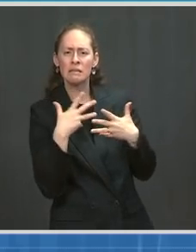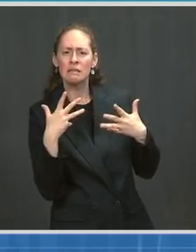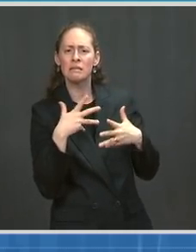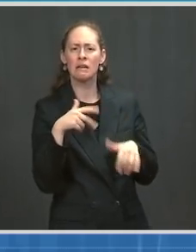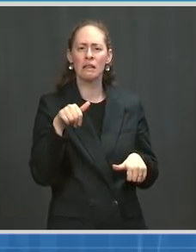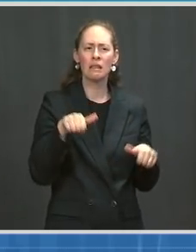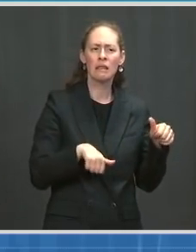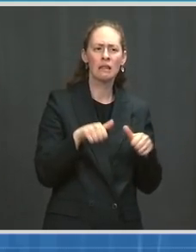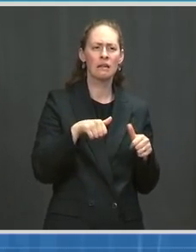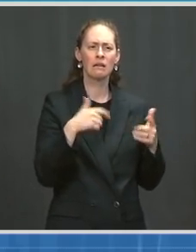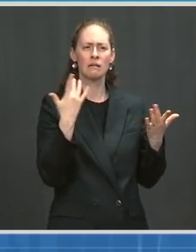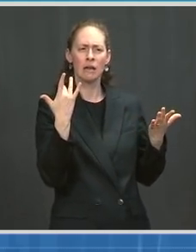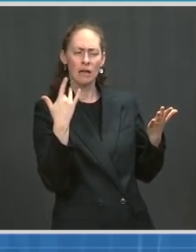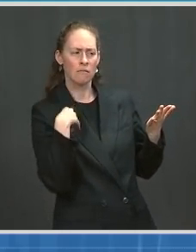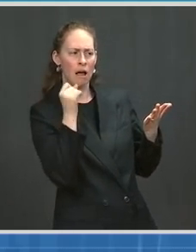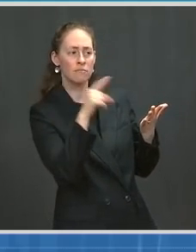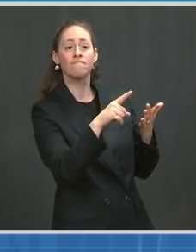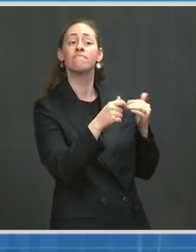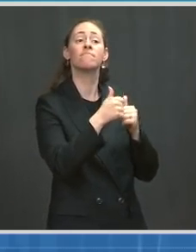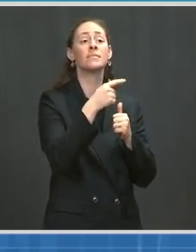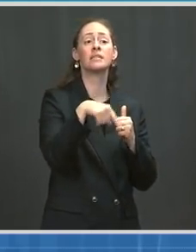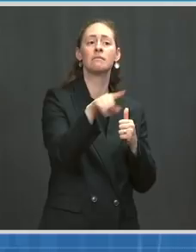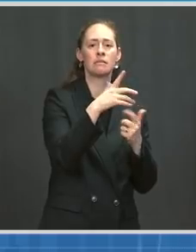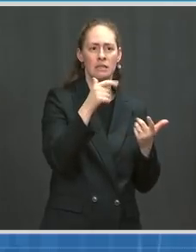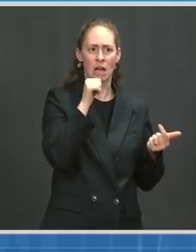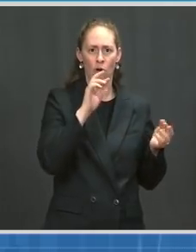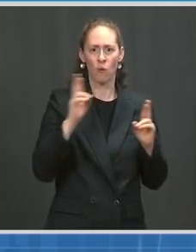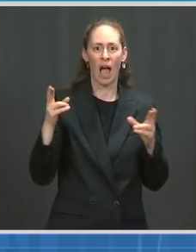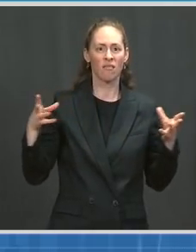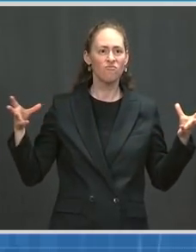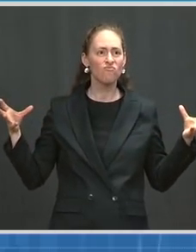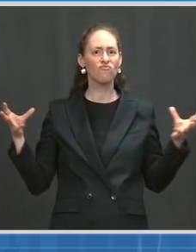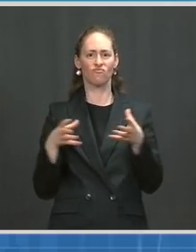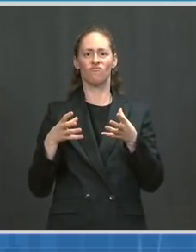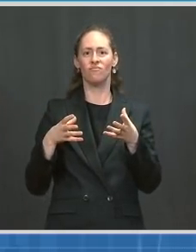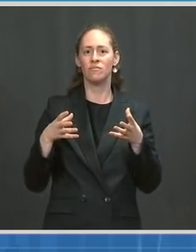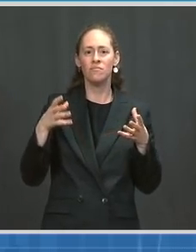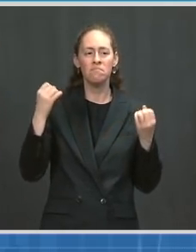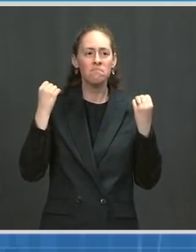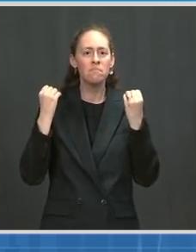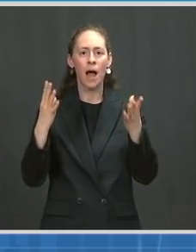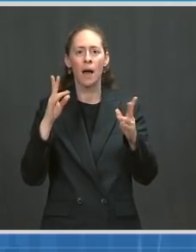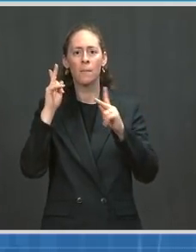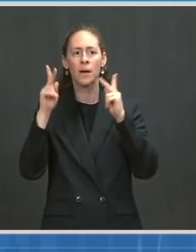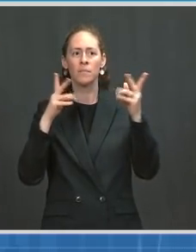what you now know to be safe if they've been vaccinated? Dr. Fauci, are these lingering fears irrational?